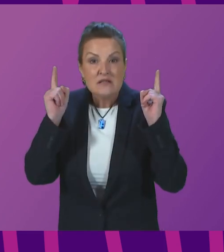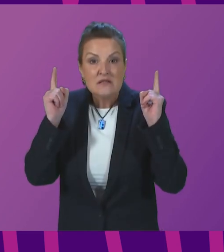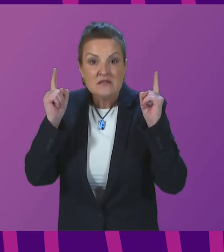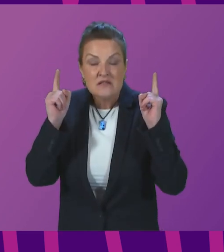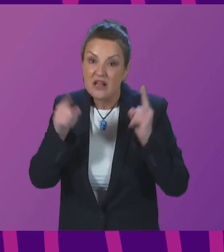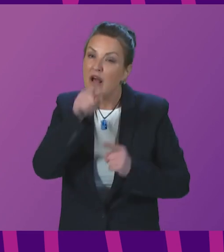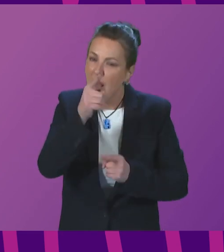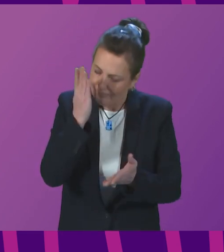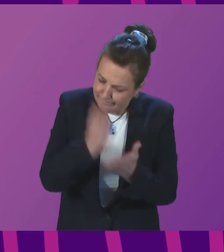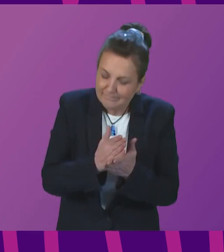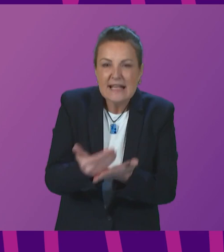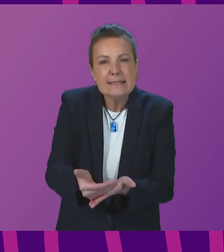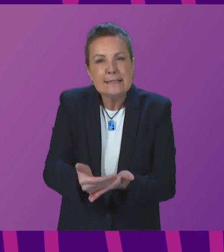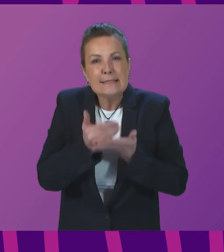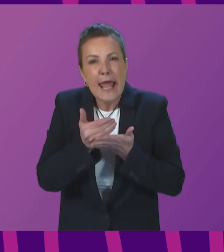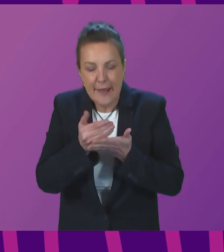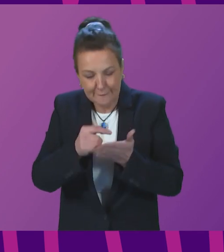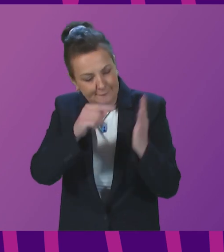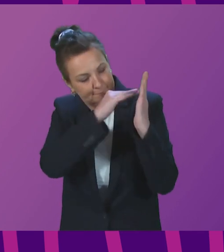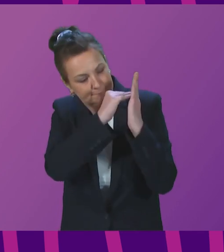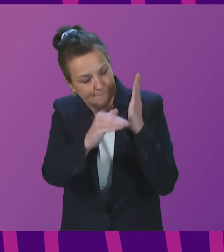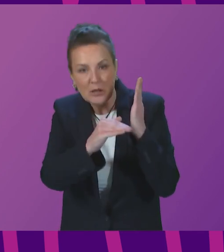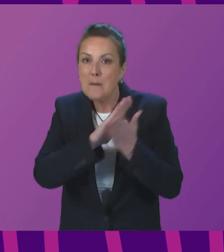the essential safeguard that would have protected Scottish taxpayers.